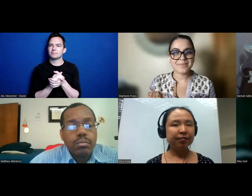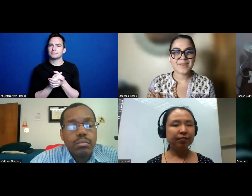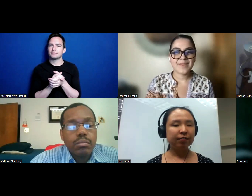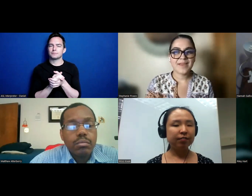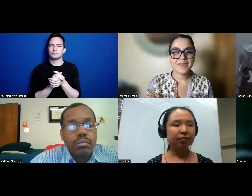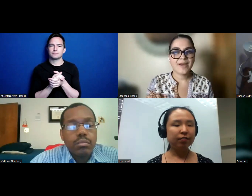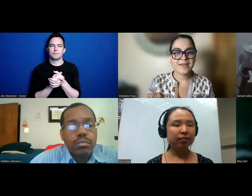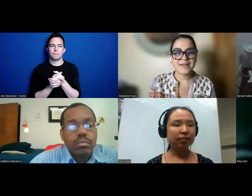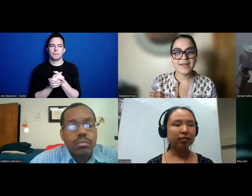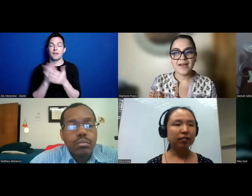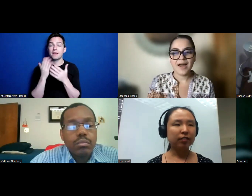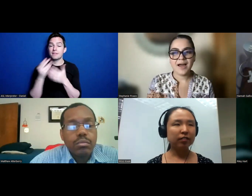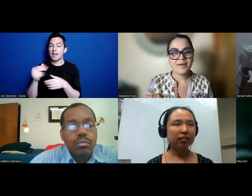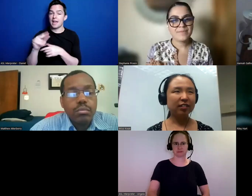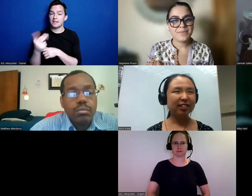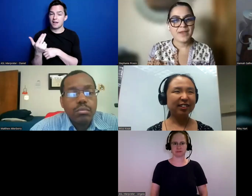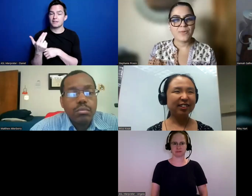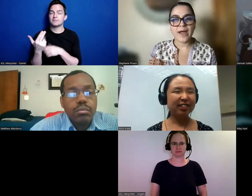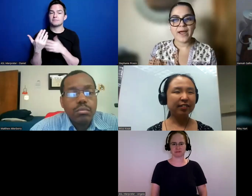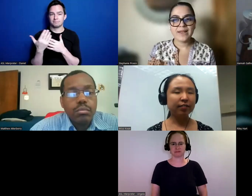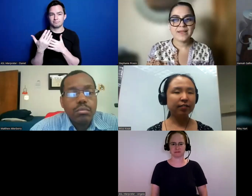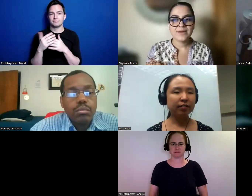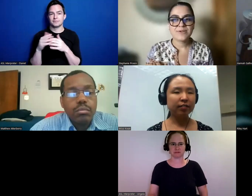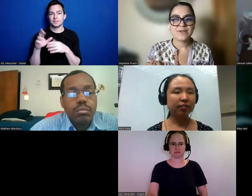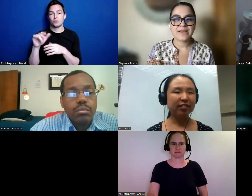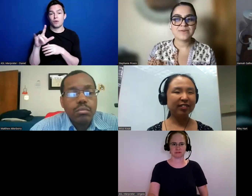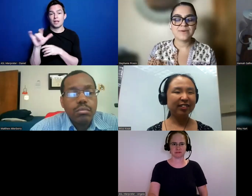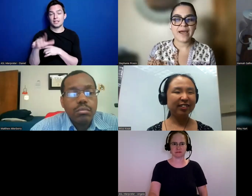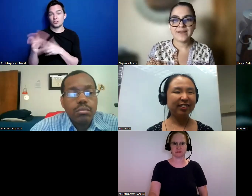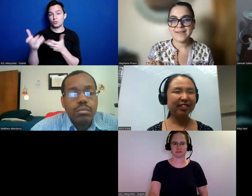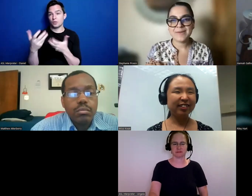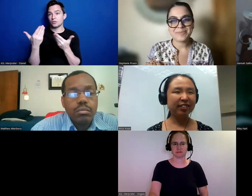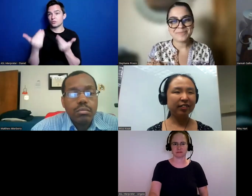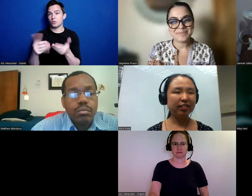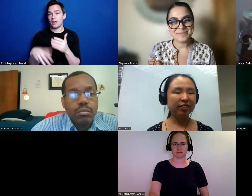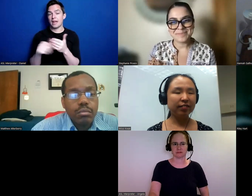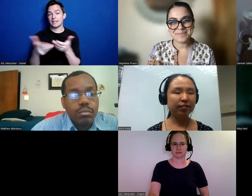(Stephanie Picazo) Thank you, Hannah. Riley, would you like to add anything?